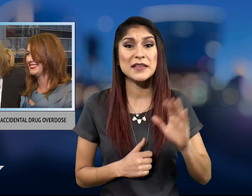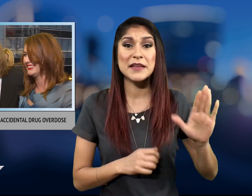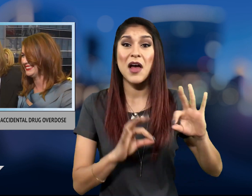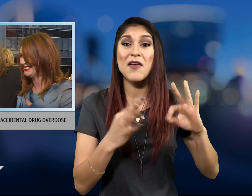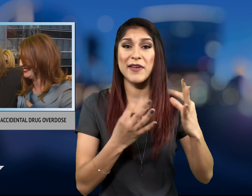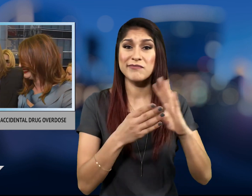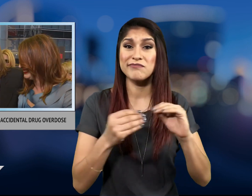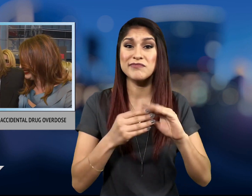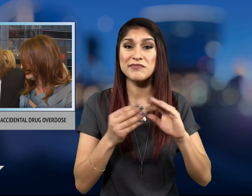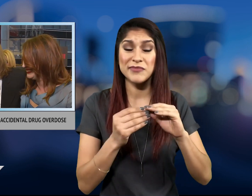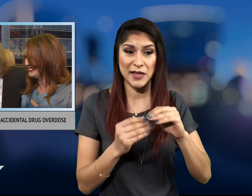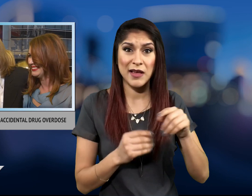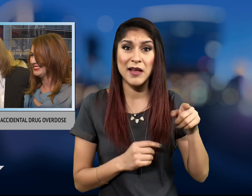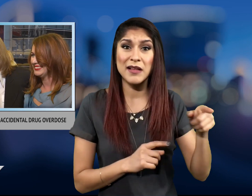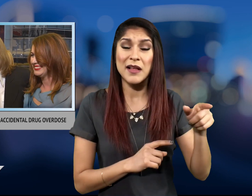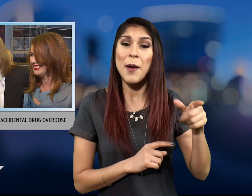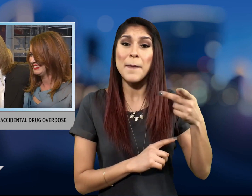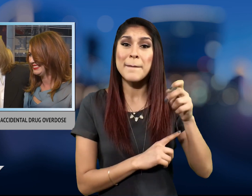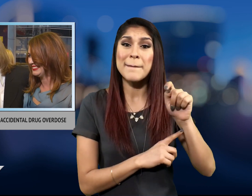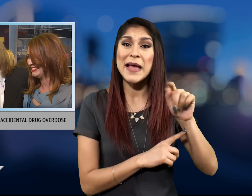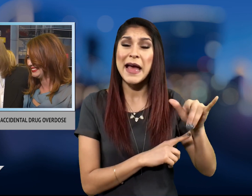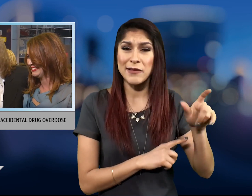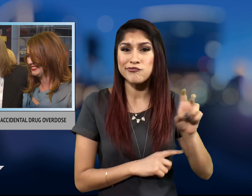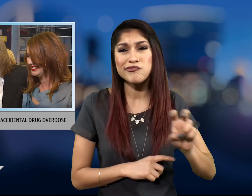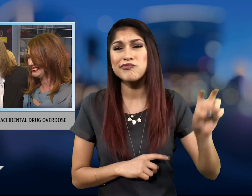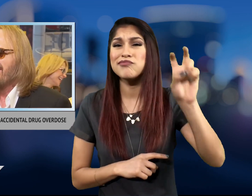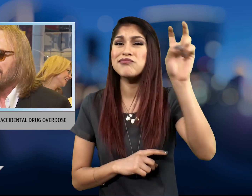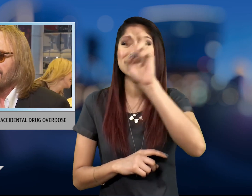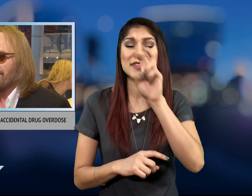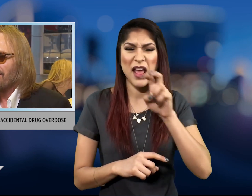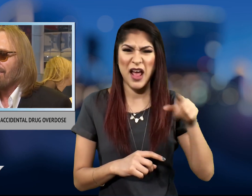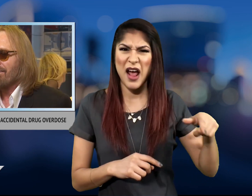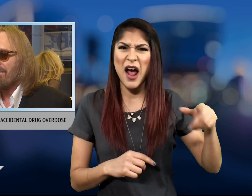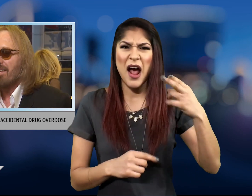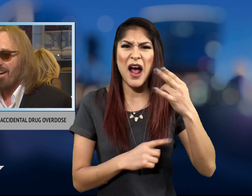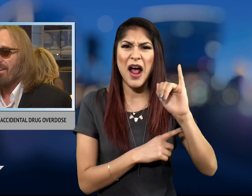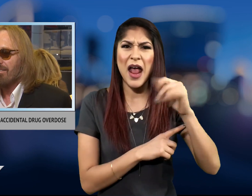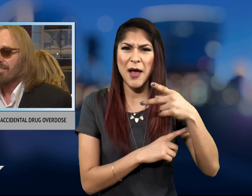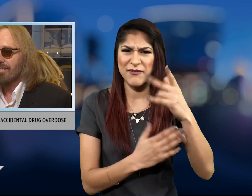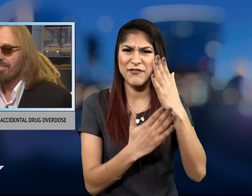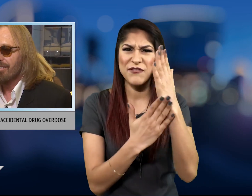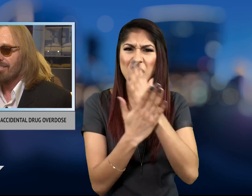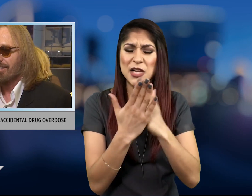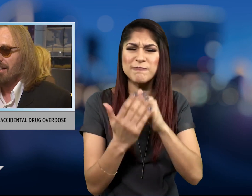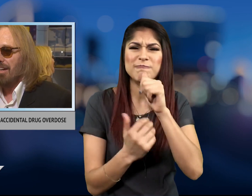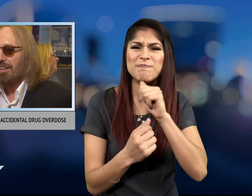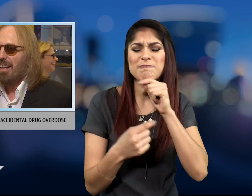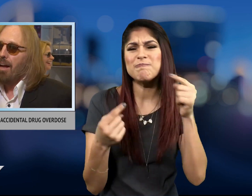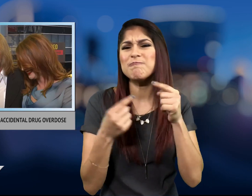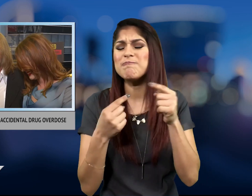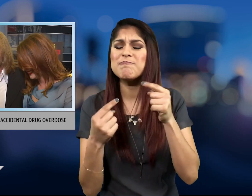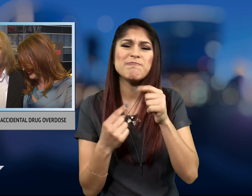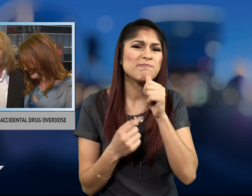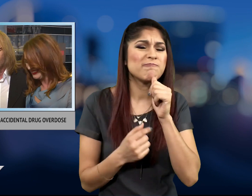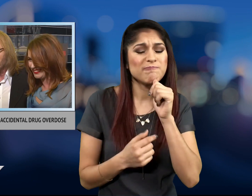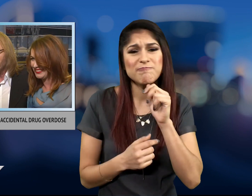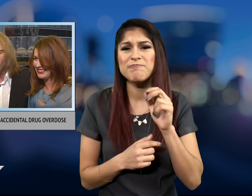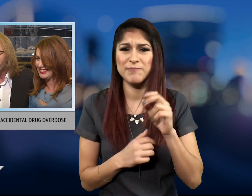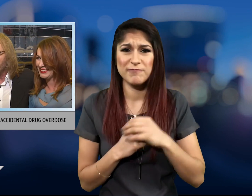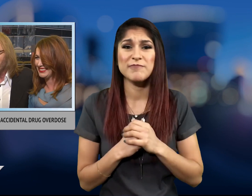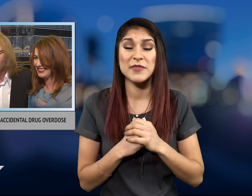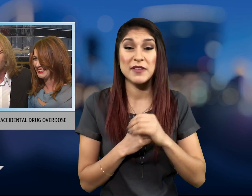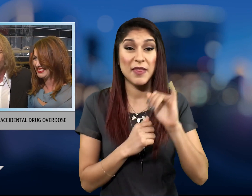Petty's family says he had been touring with a fractured hip.